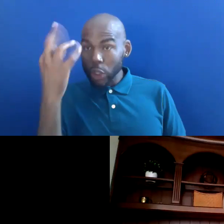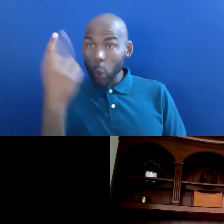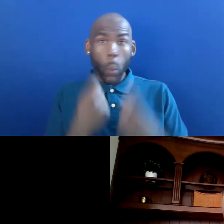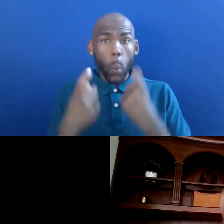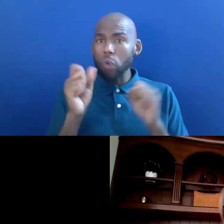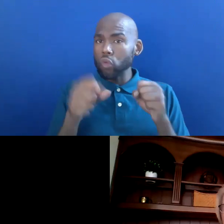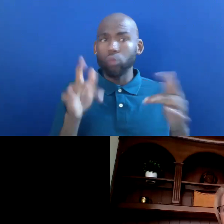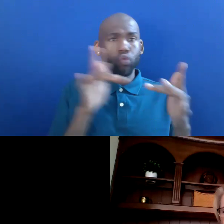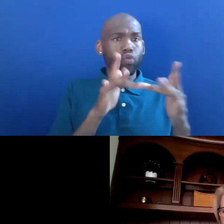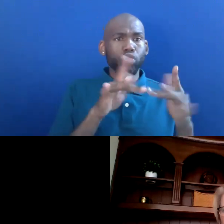JAN AT ASKJAN.ORG.